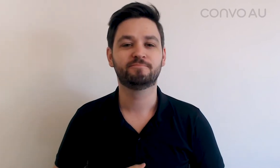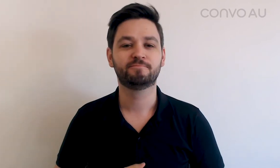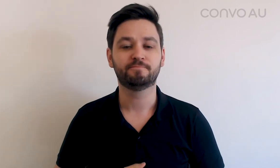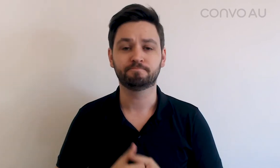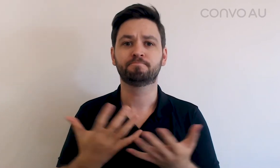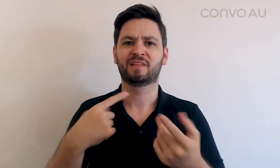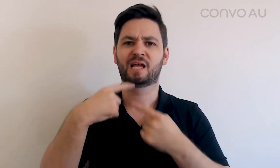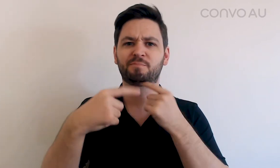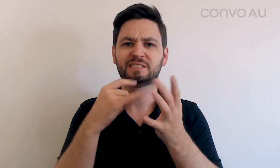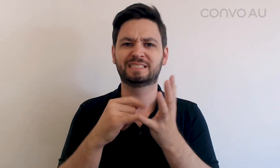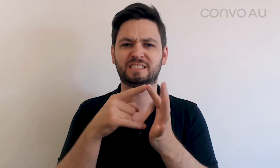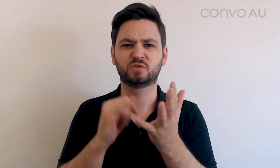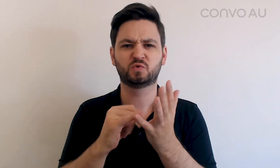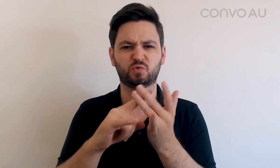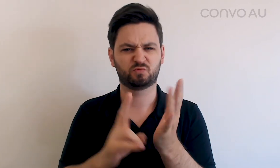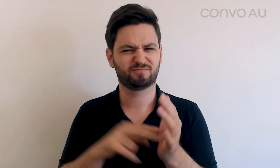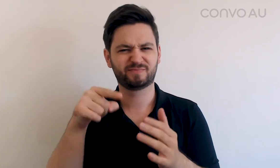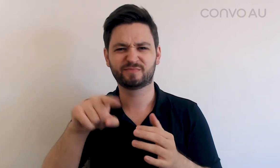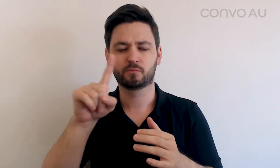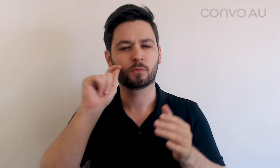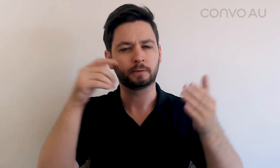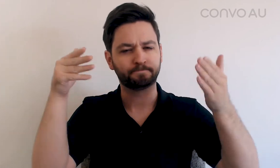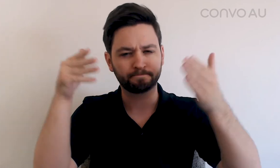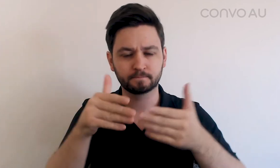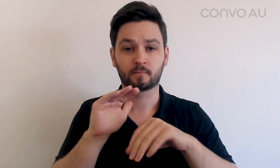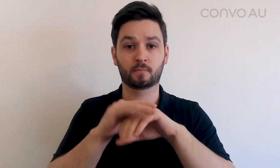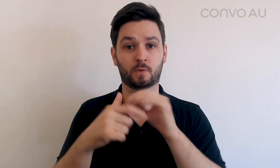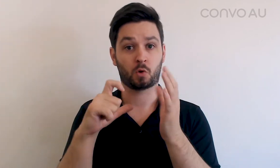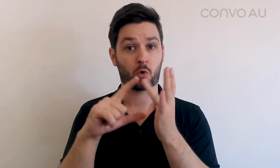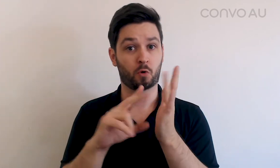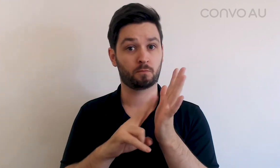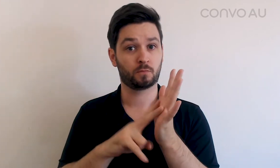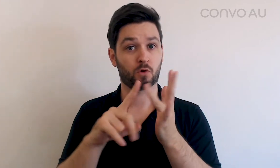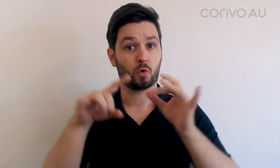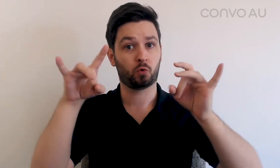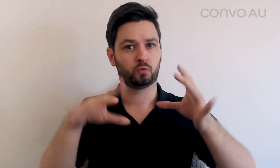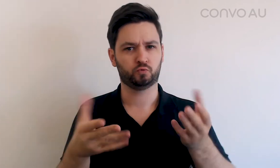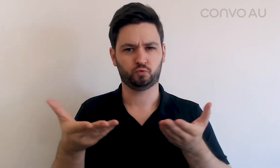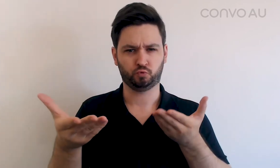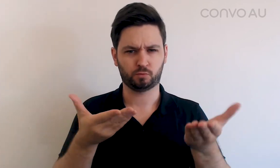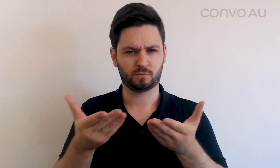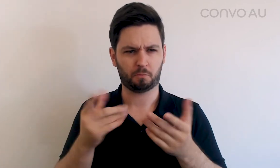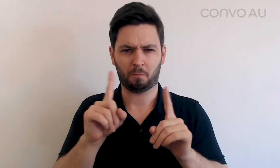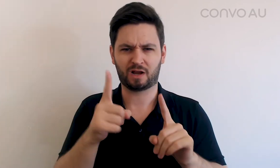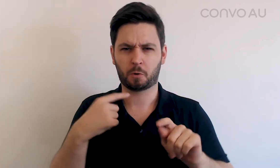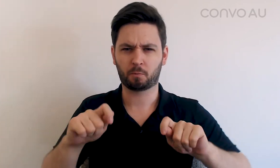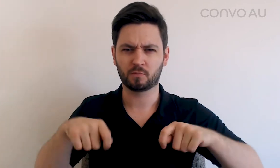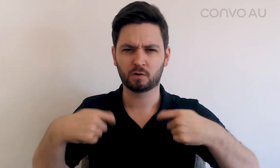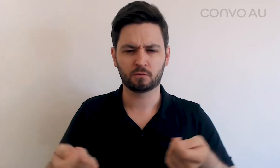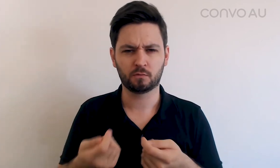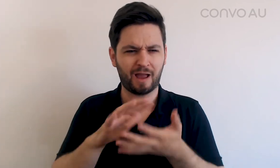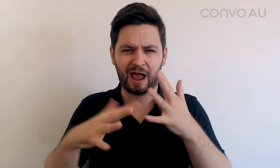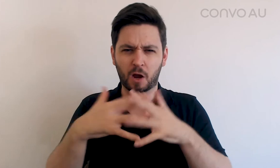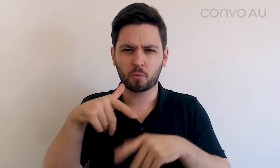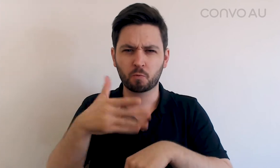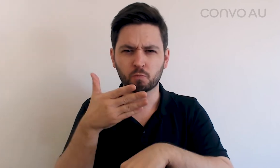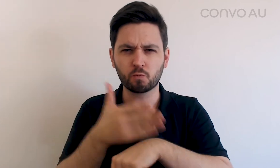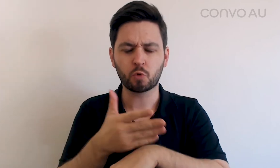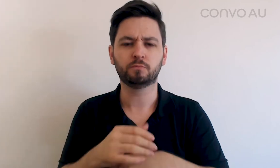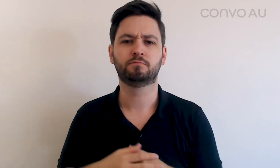which will explain what the Convo Australia service provides and how it works.